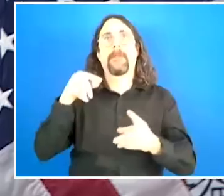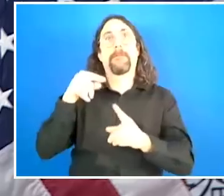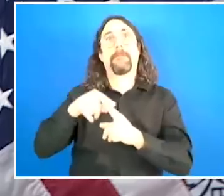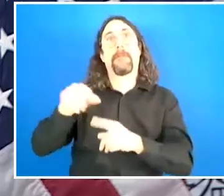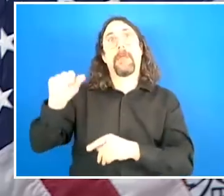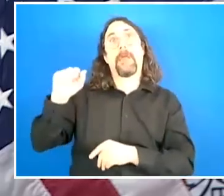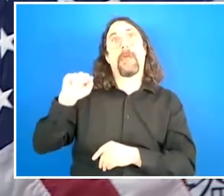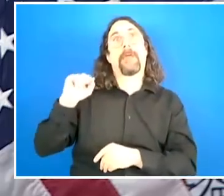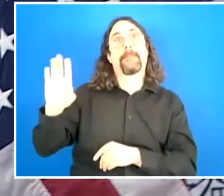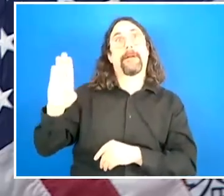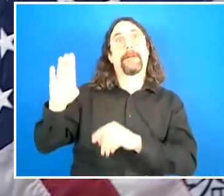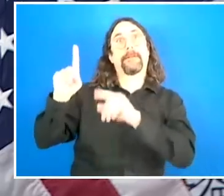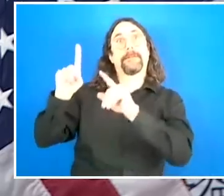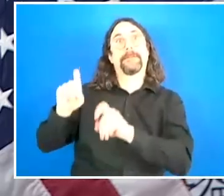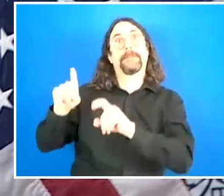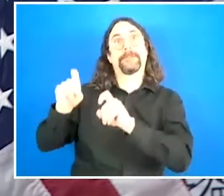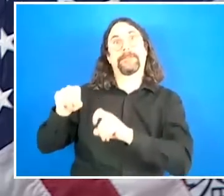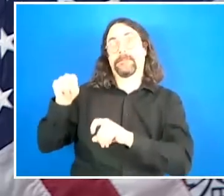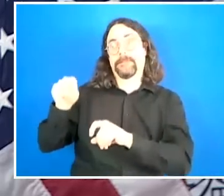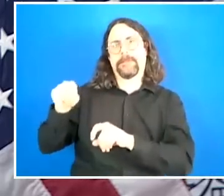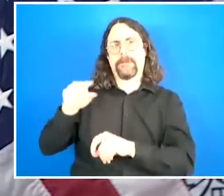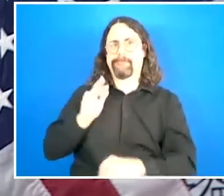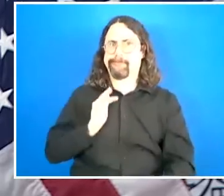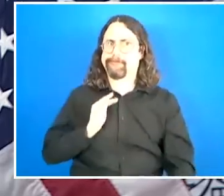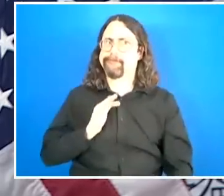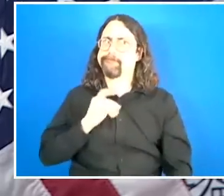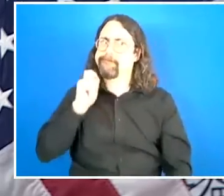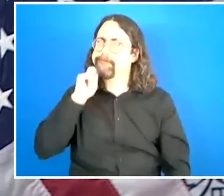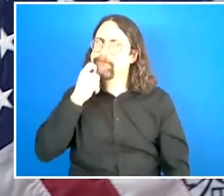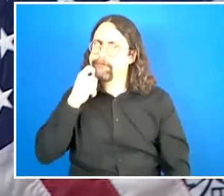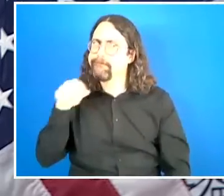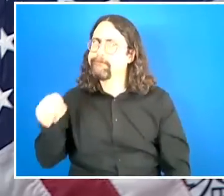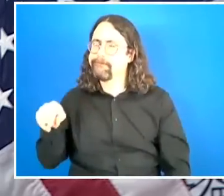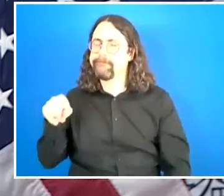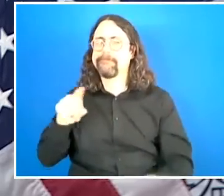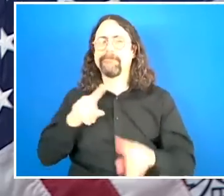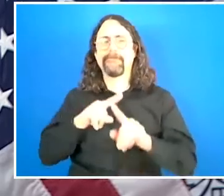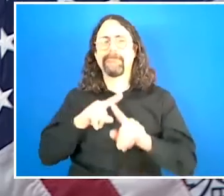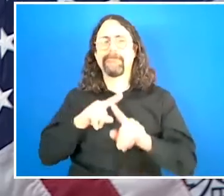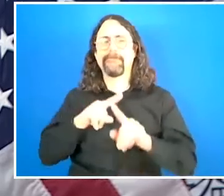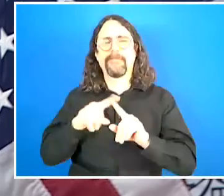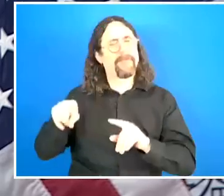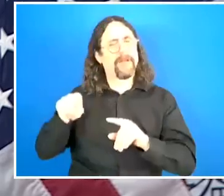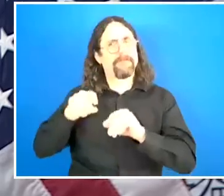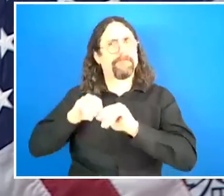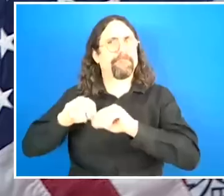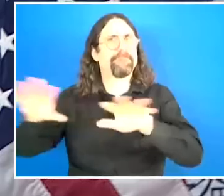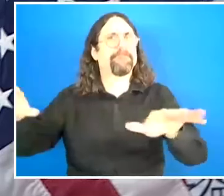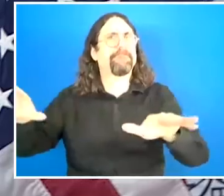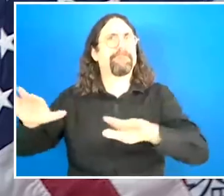BRINGS SOME REAL VIR CHUS. IT HAS TO BE DON E THRIE GHT WAY AND S HATO BE DONE WITH THE QUALIFICATION HATT IT ISN'T A